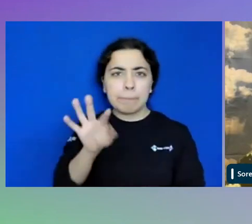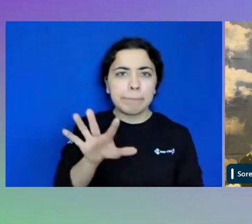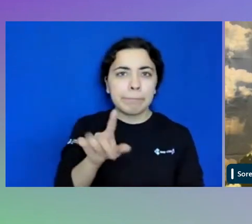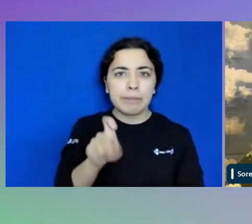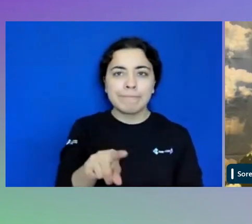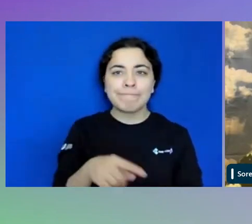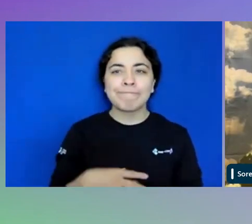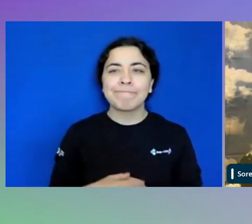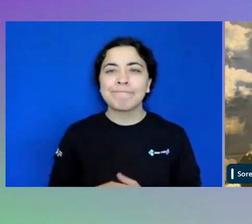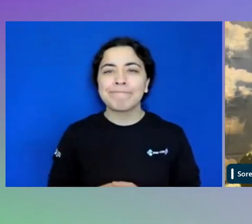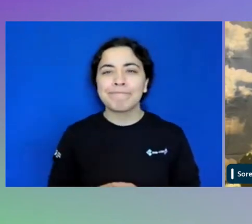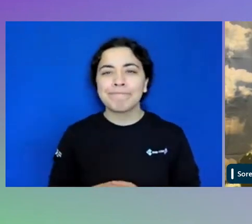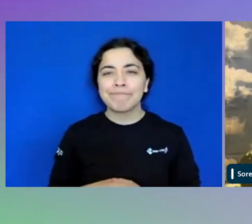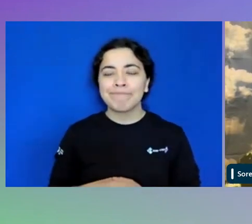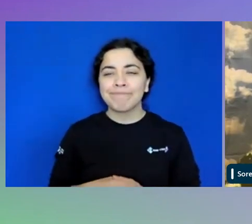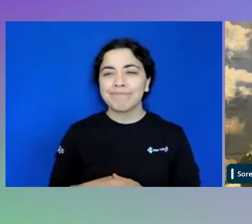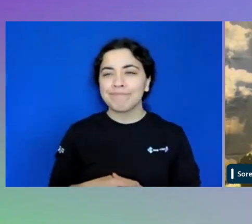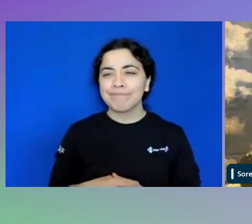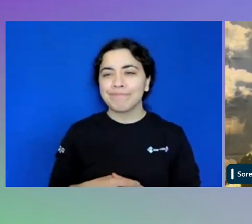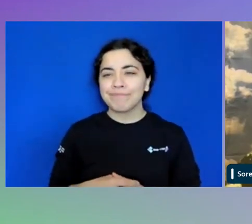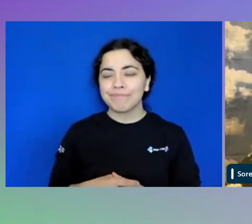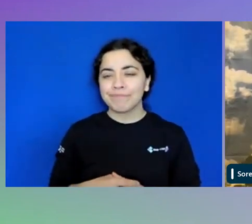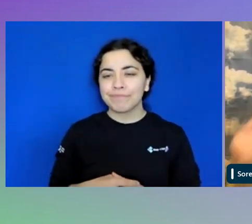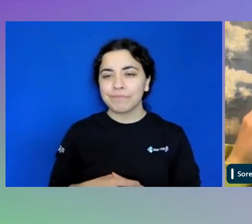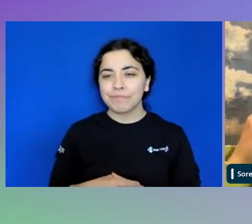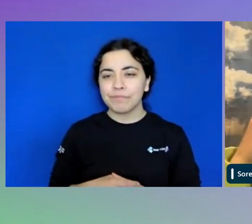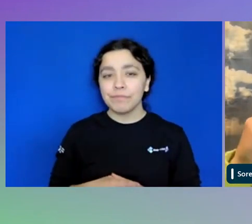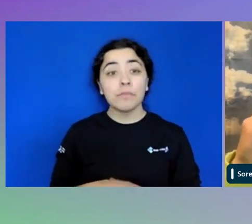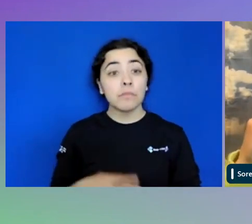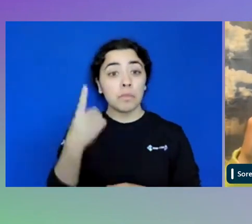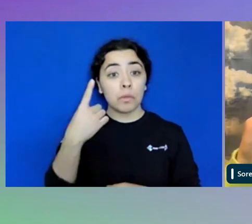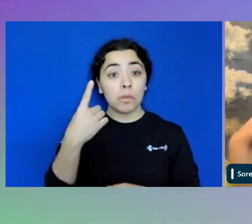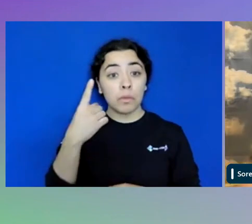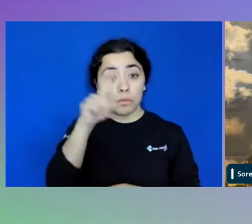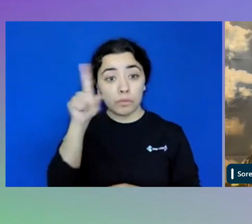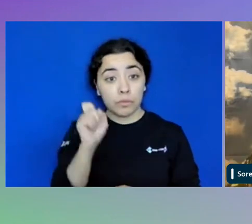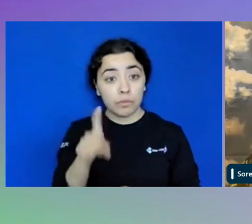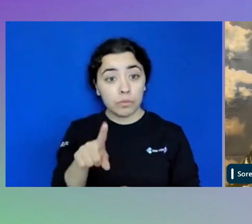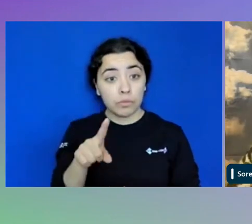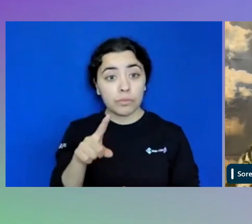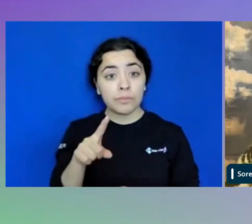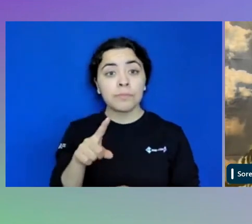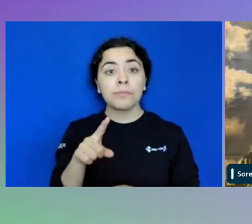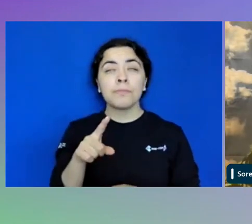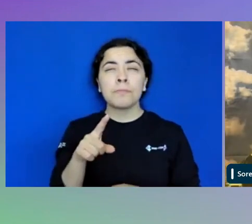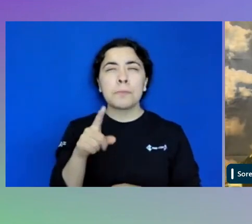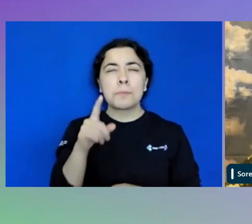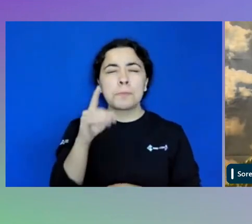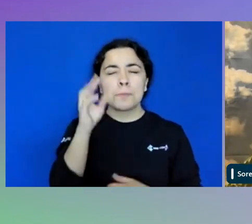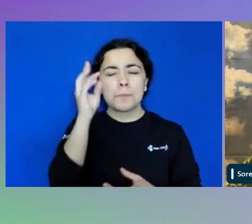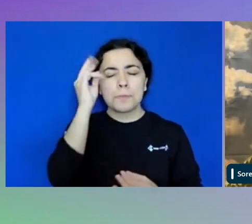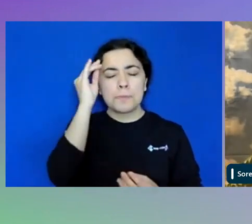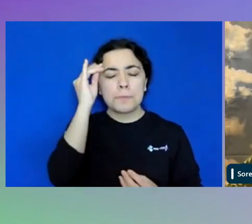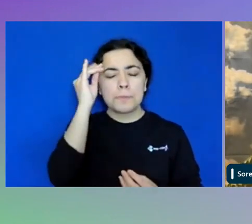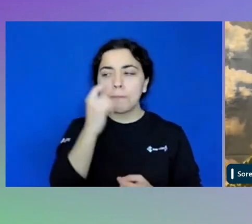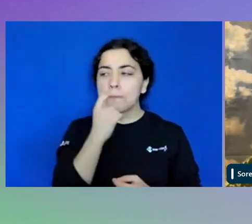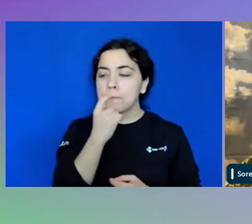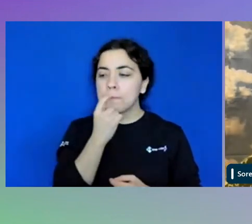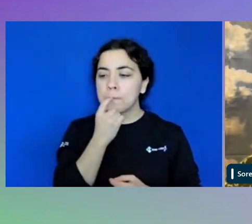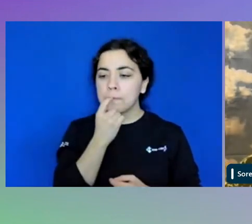um, so, uh, one question, uh, I